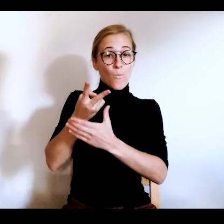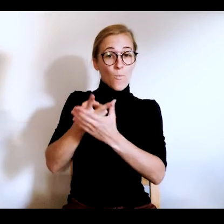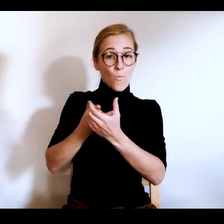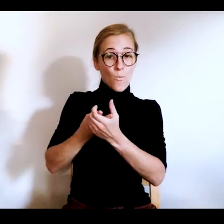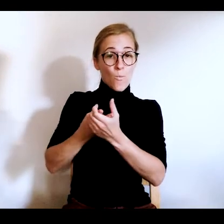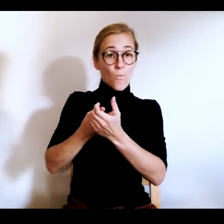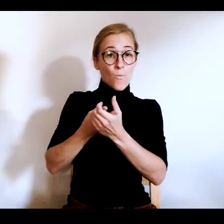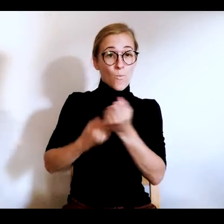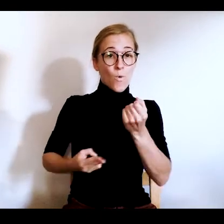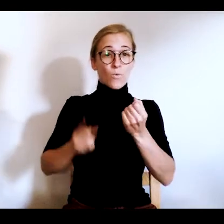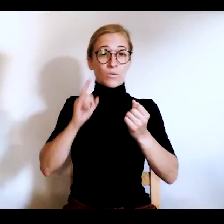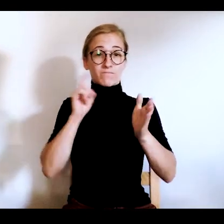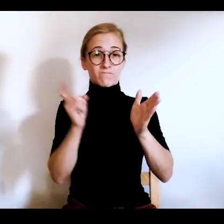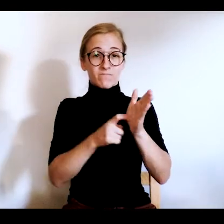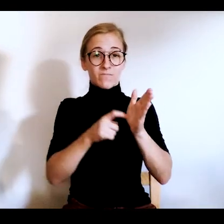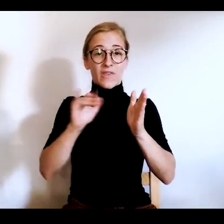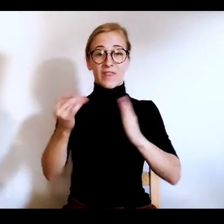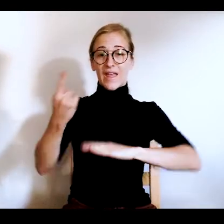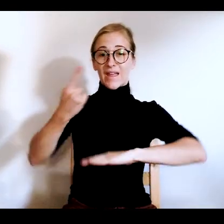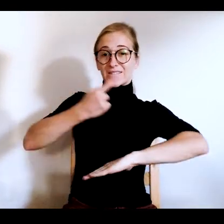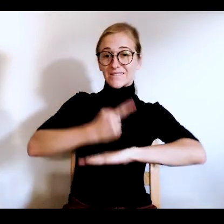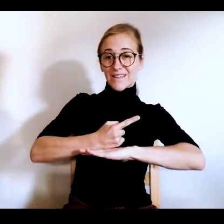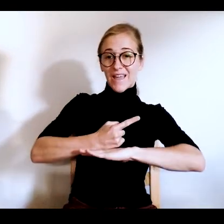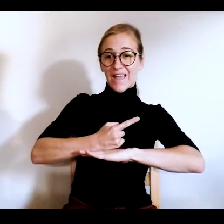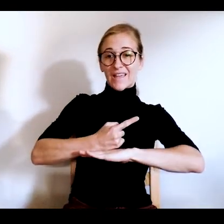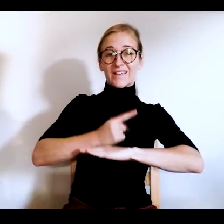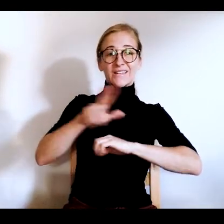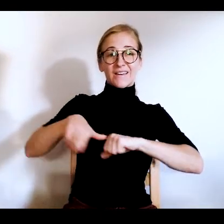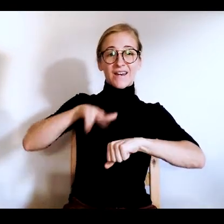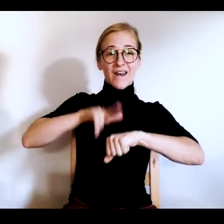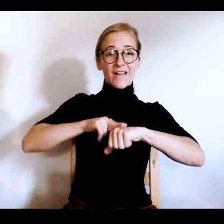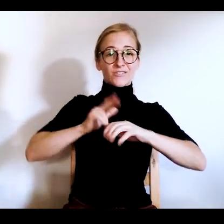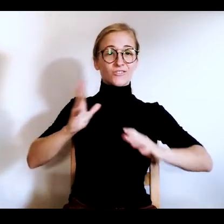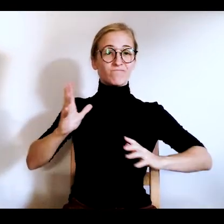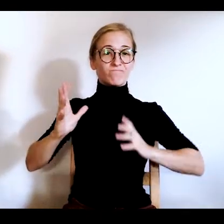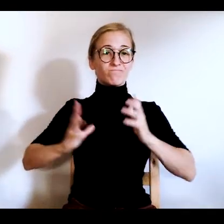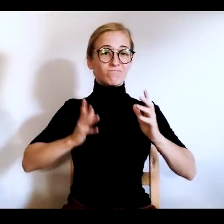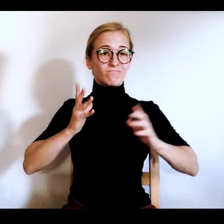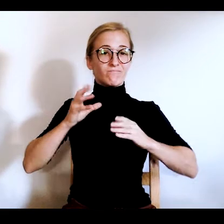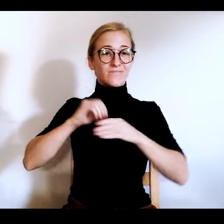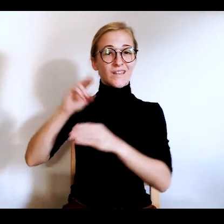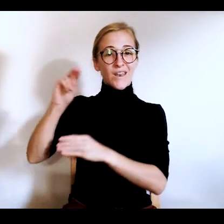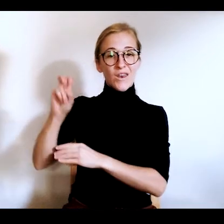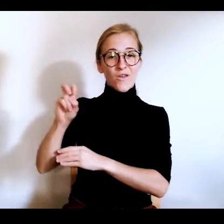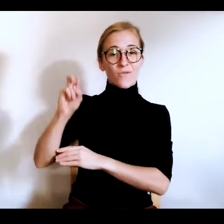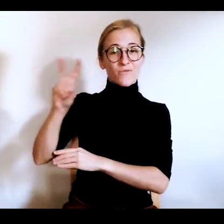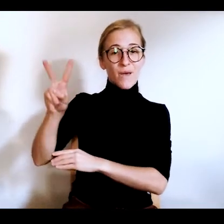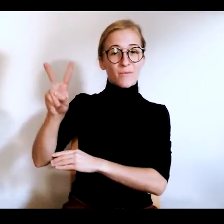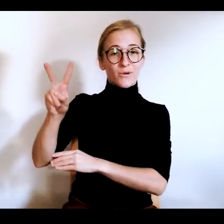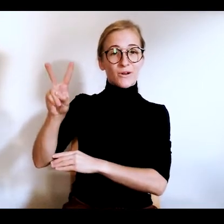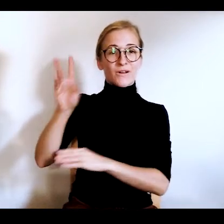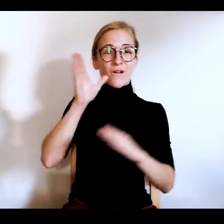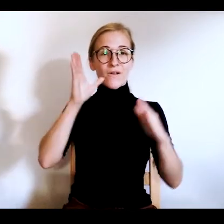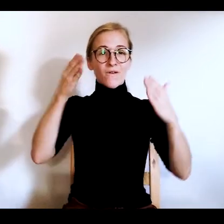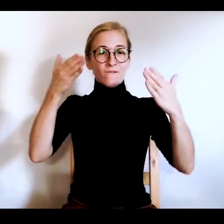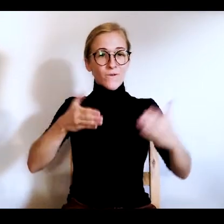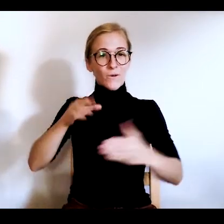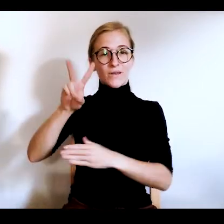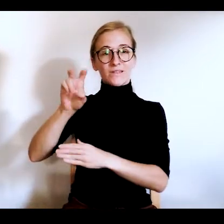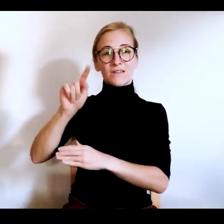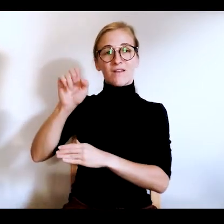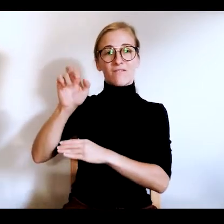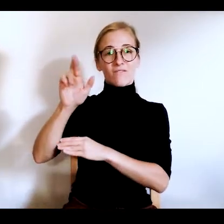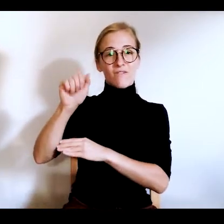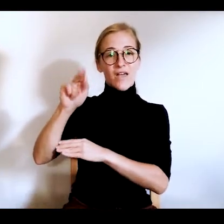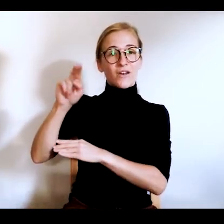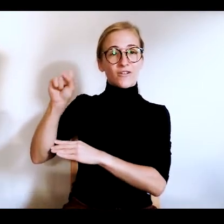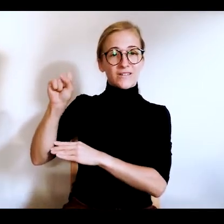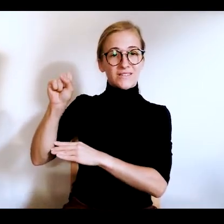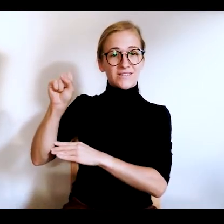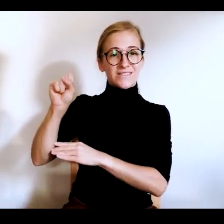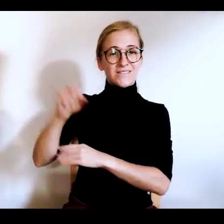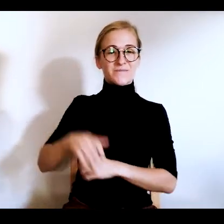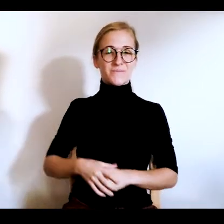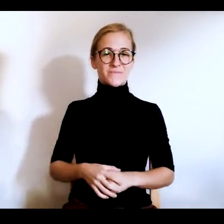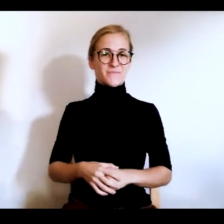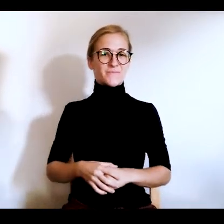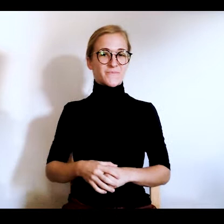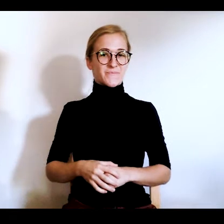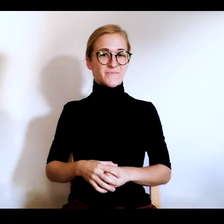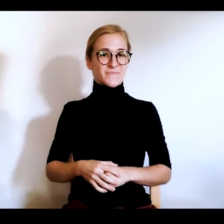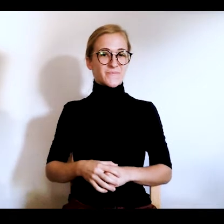and that day became known as a National holiday in November dedicated to veterans,